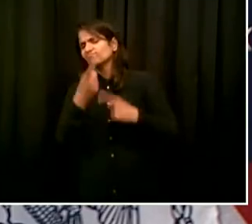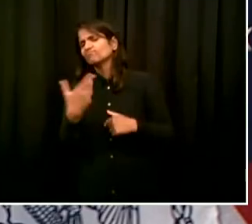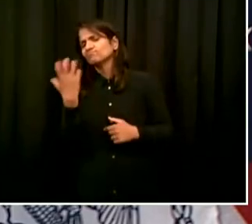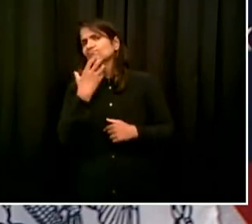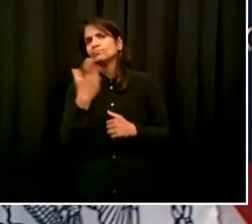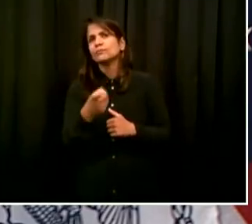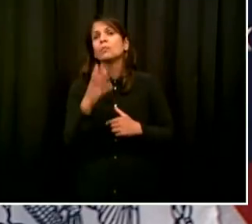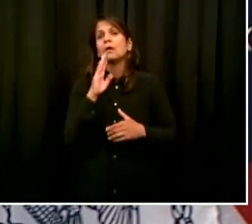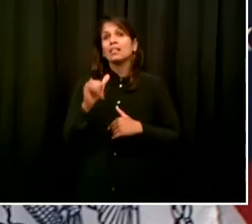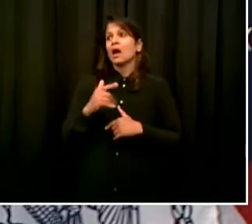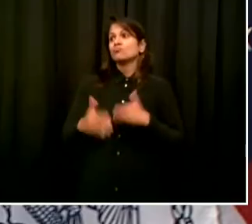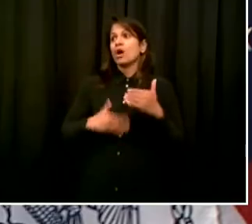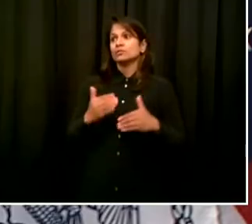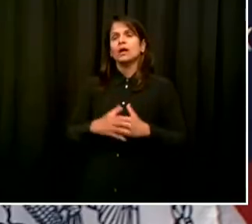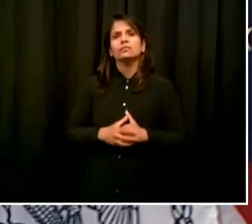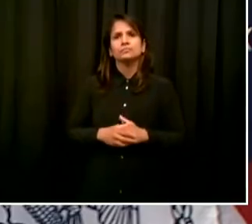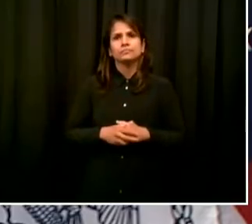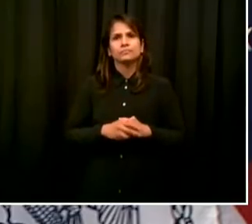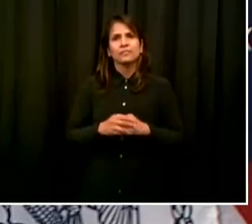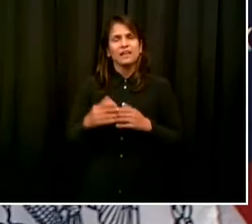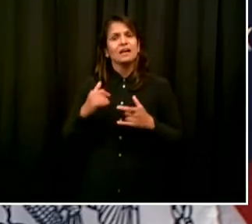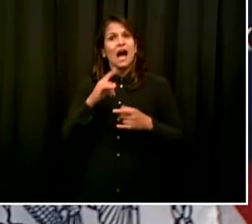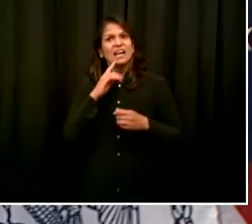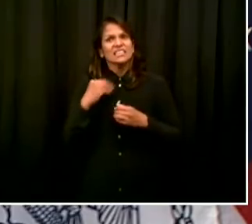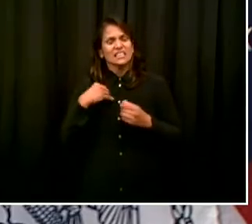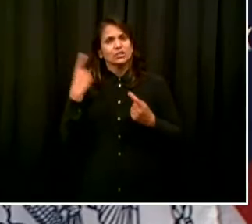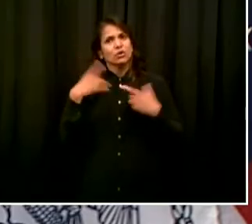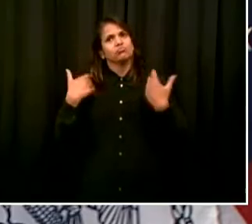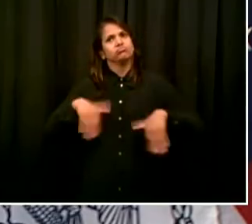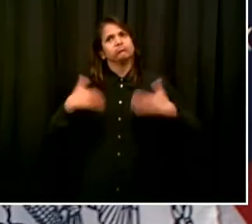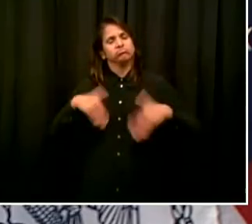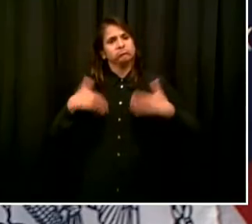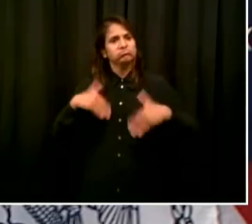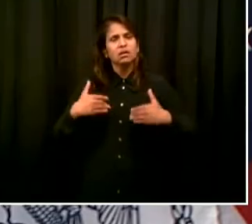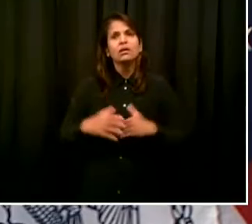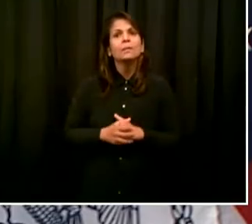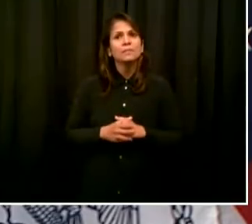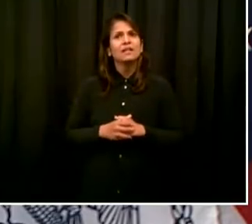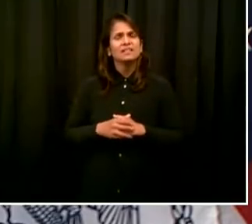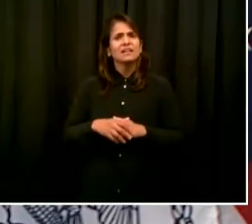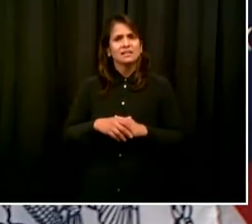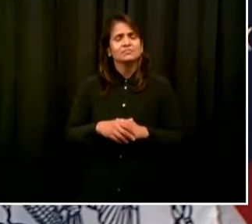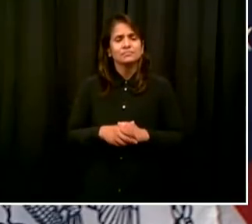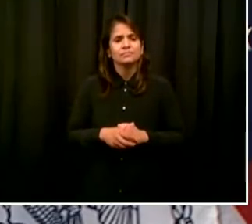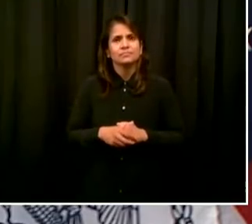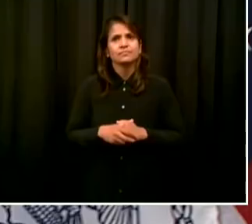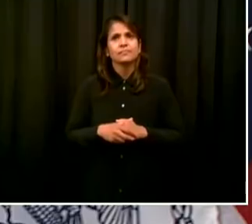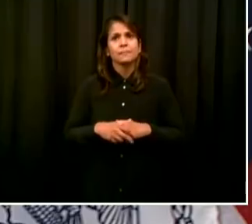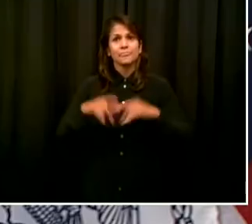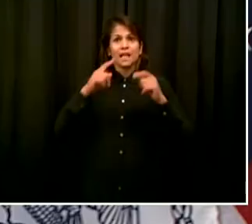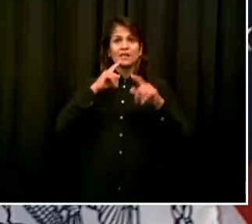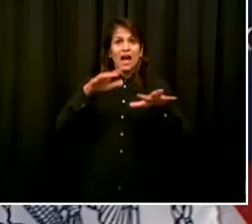JoANNE, I WOULD ARGUE THAT THE VERY PROCESS ALLOWS FOR THAT KIND F O CONSIDERATION.